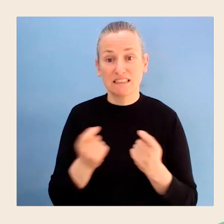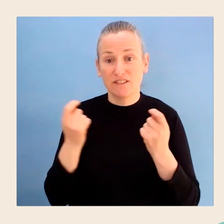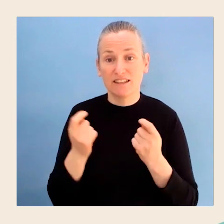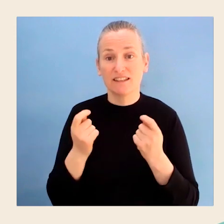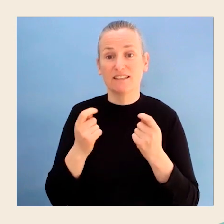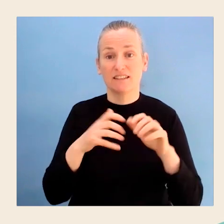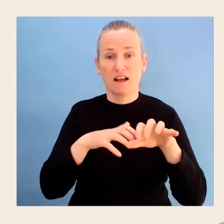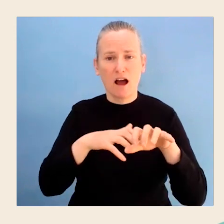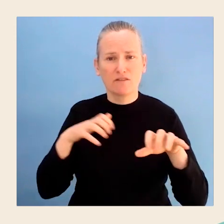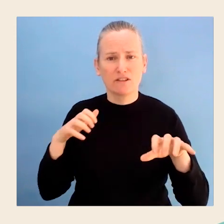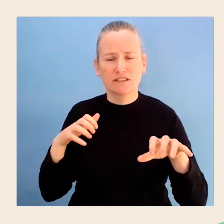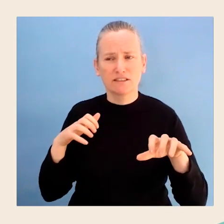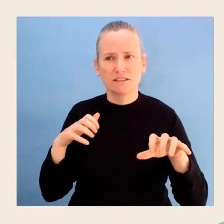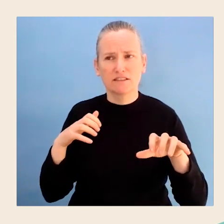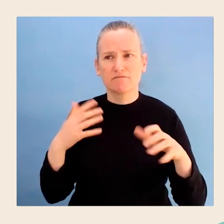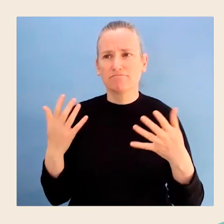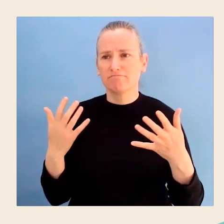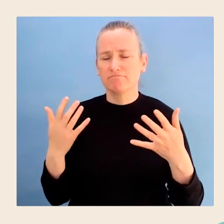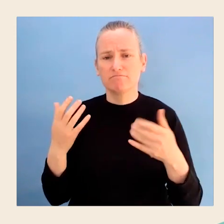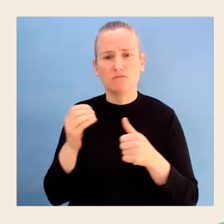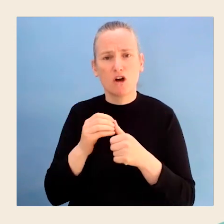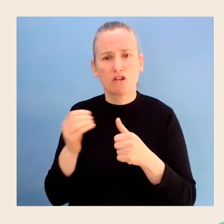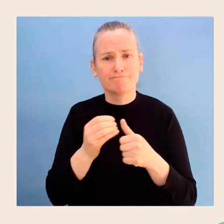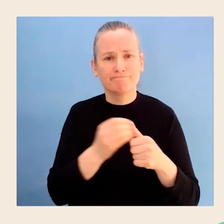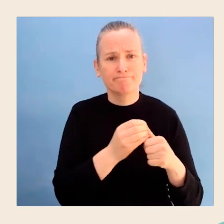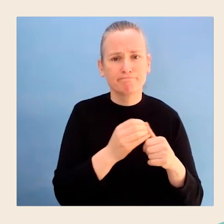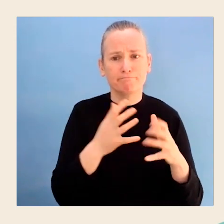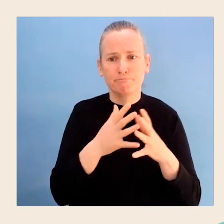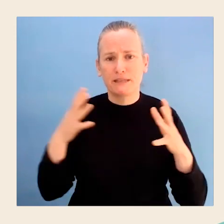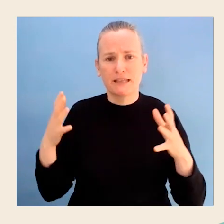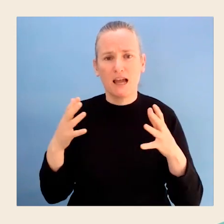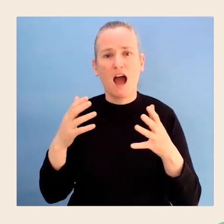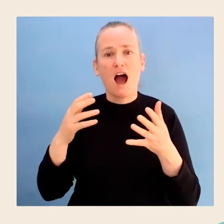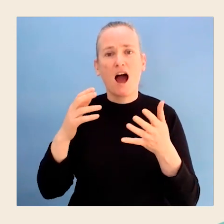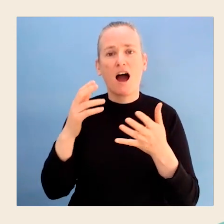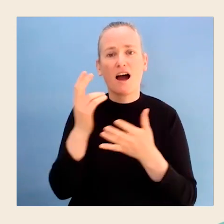conferences, and other major arts organisations